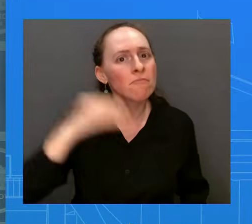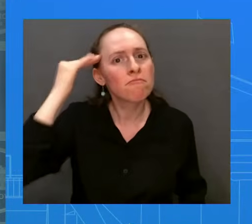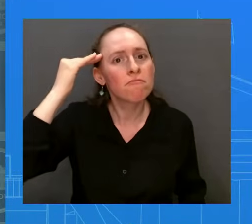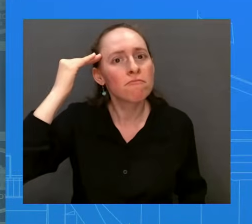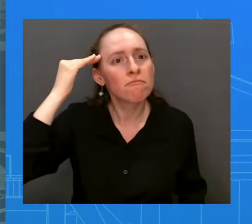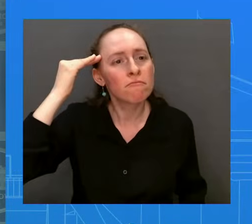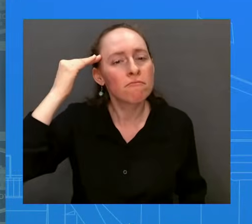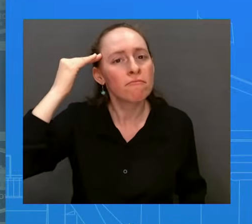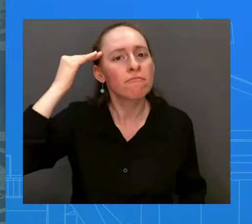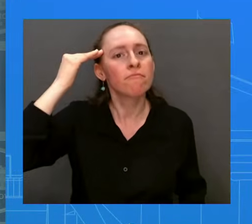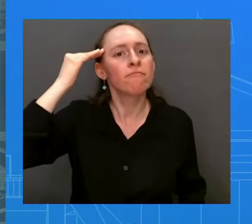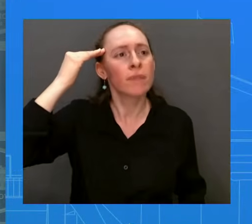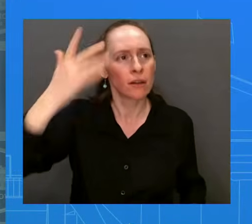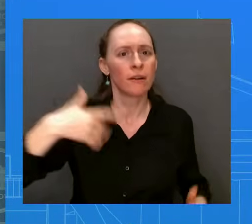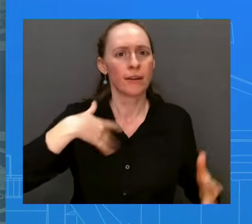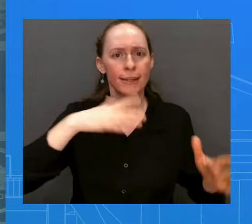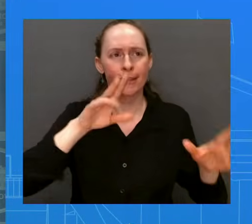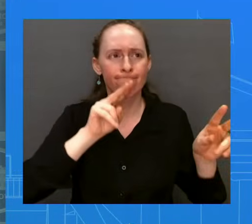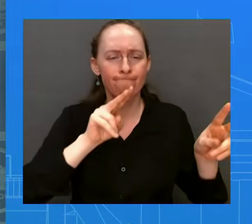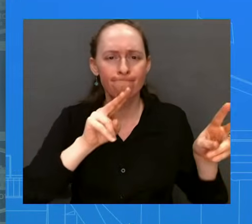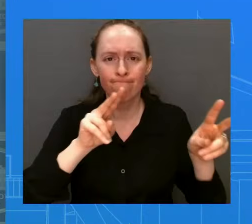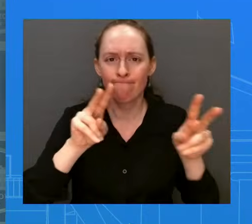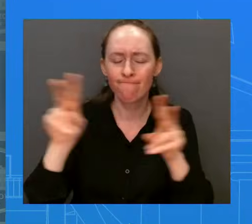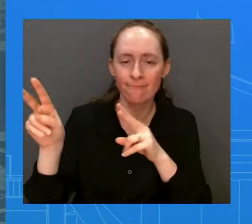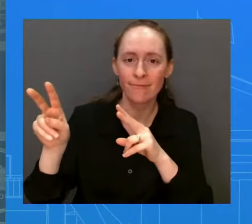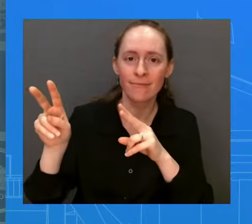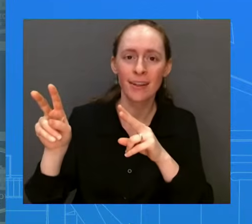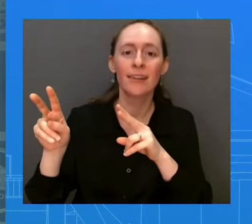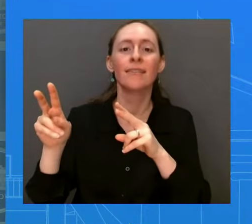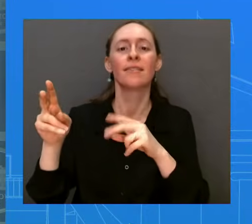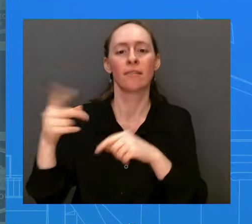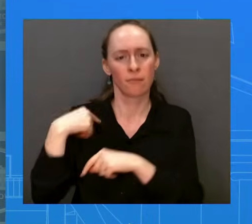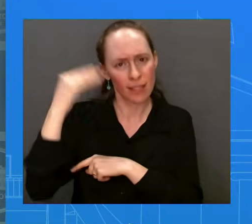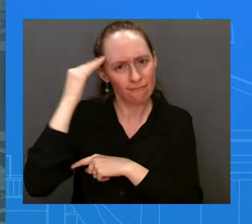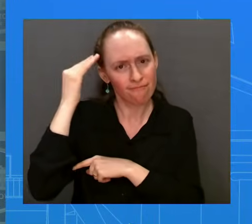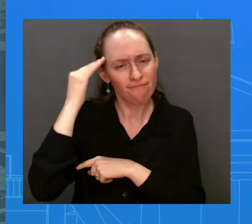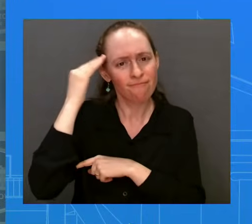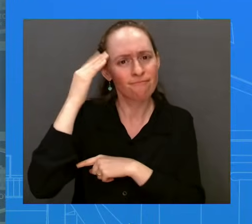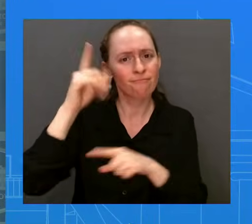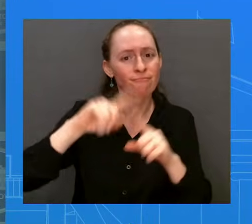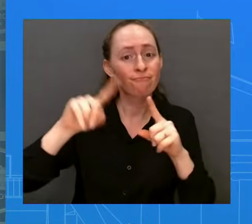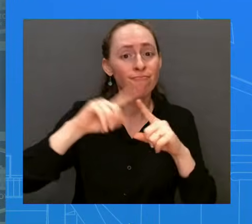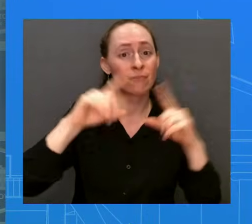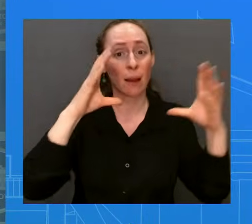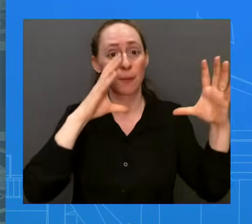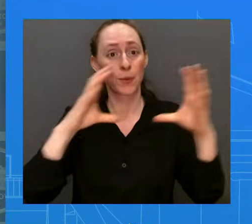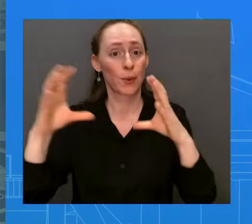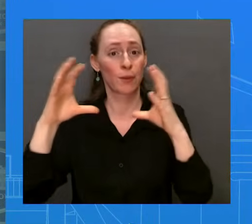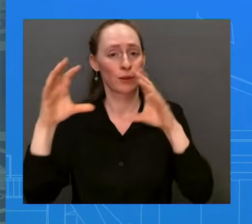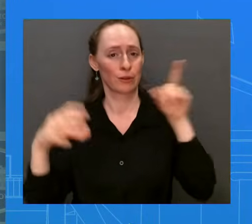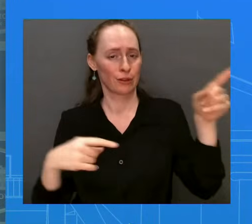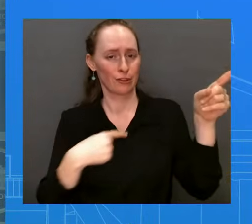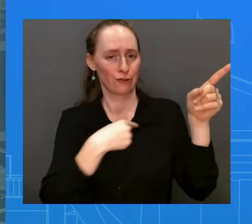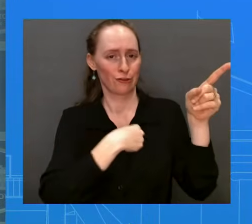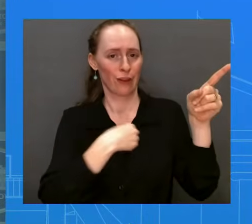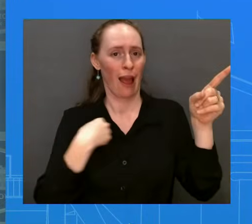have crossed over dozens of countries on multiple continents around the world, including some of our closest allies and partners.